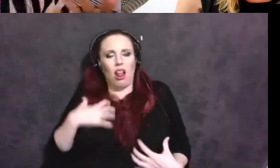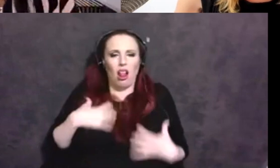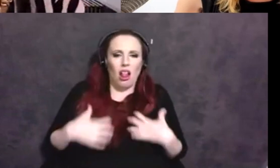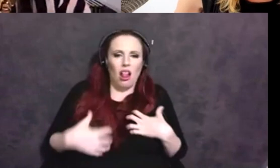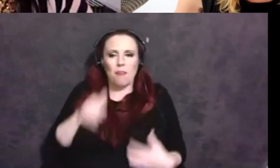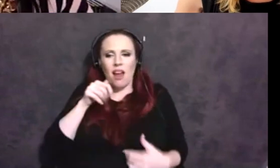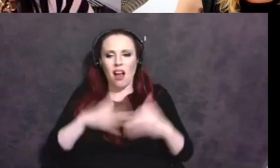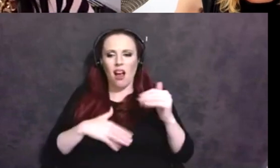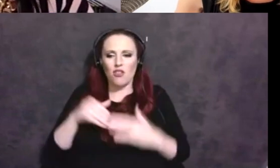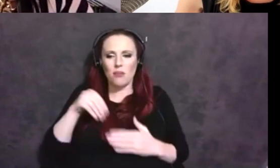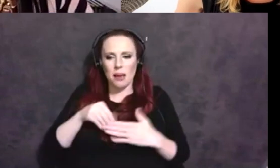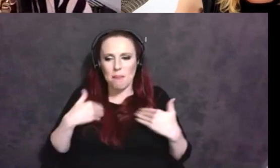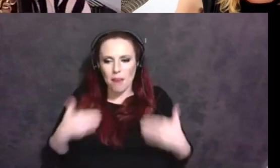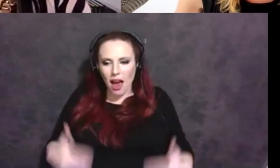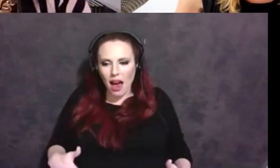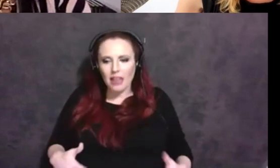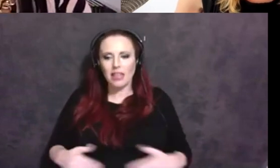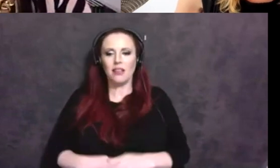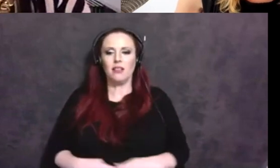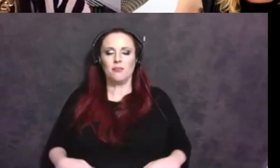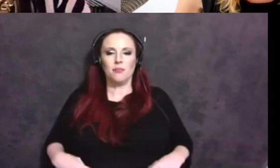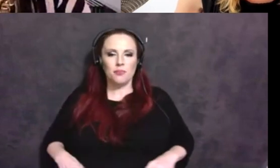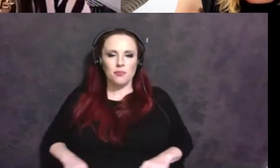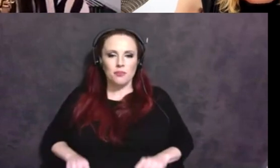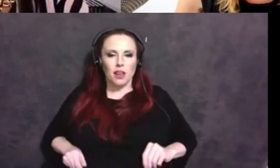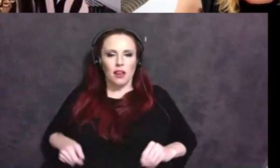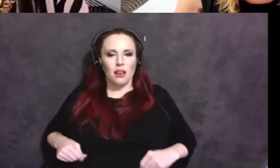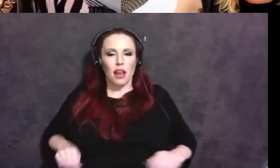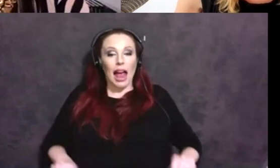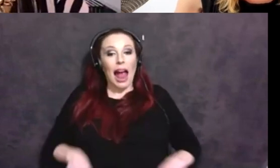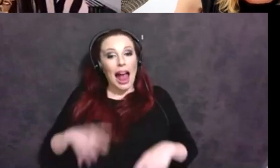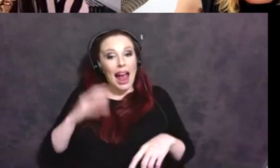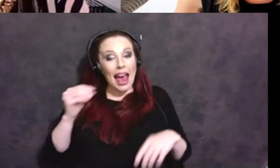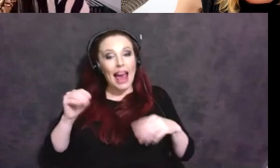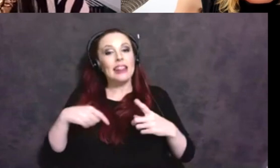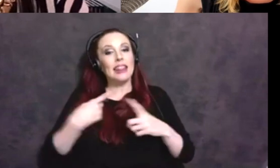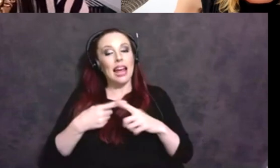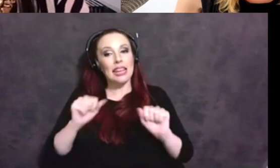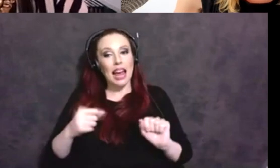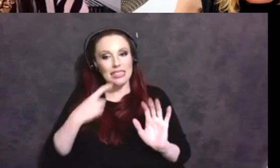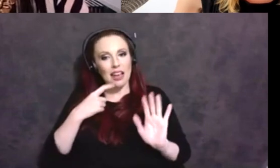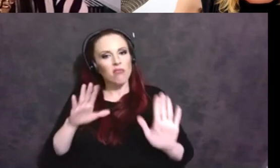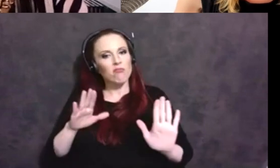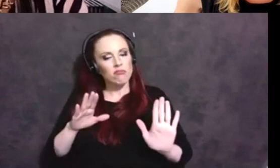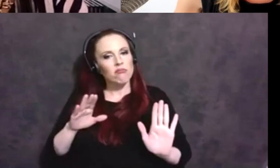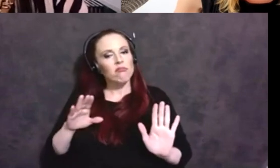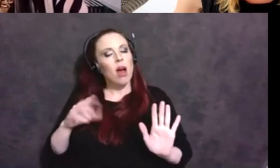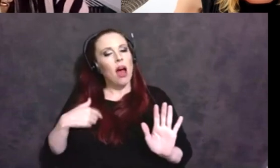When we are triggered, we can hear the negative narrative, bias thoughts, and I am uncomfortable